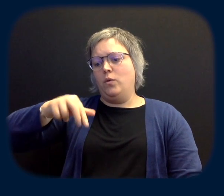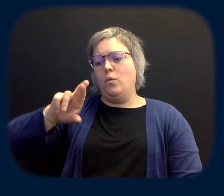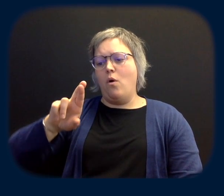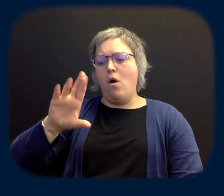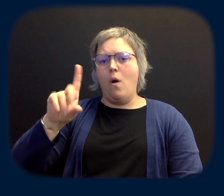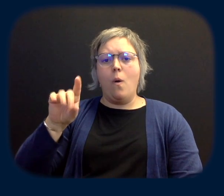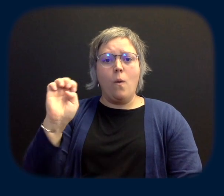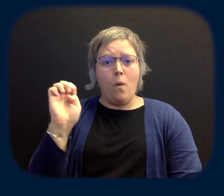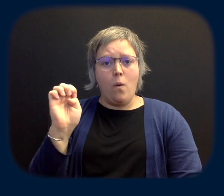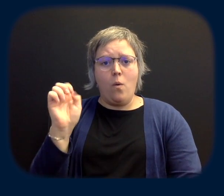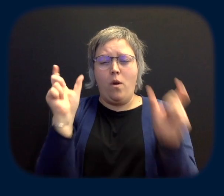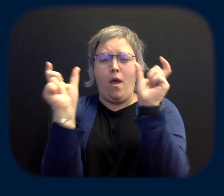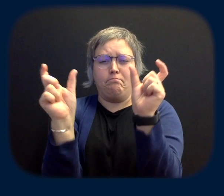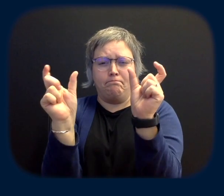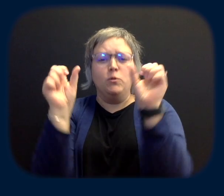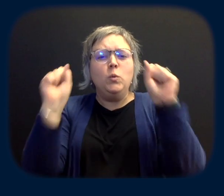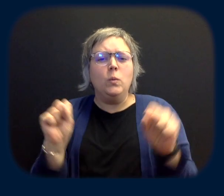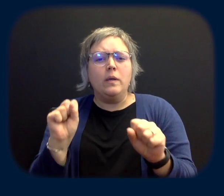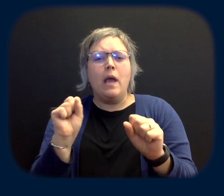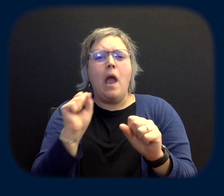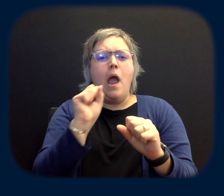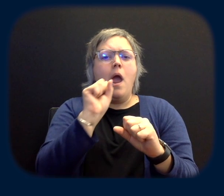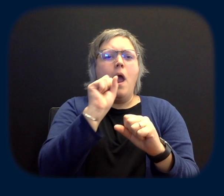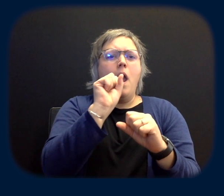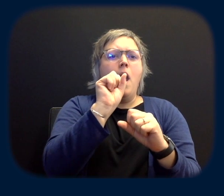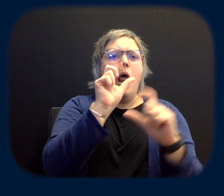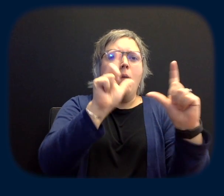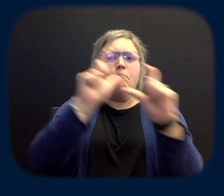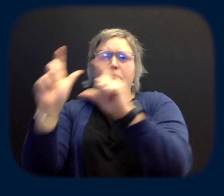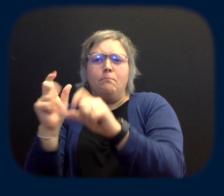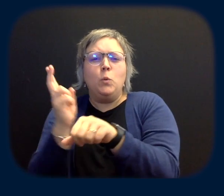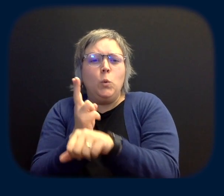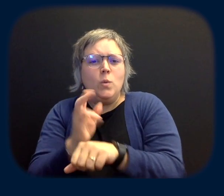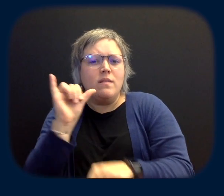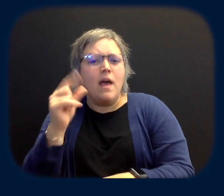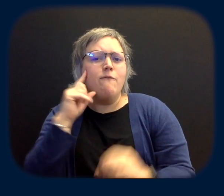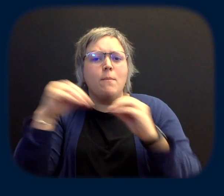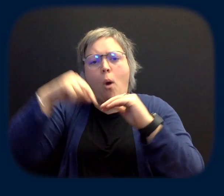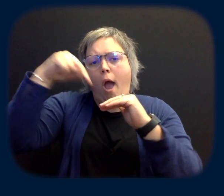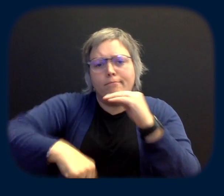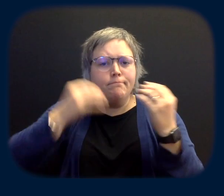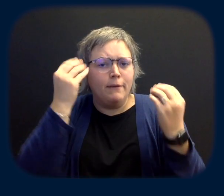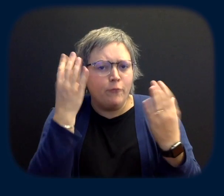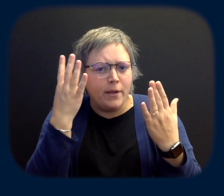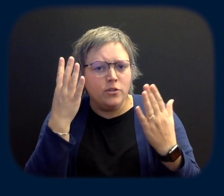check out information on Thinking Maps, you can go to www.thinkingmaps.com. That'll take you to the